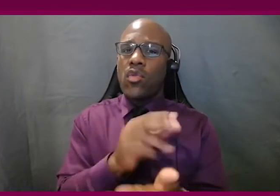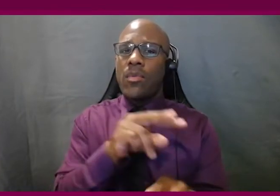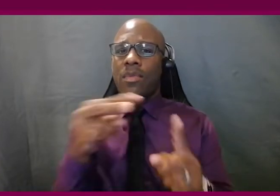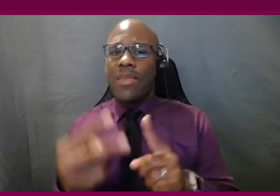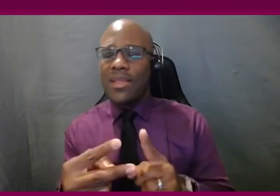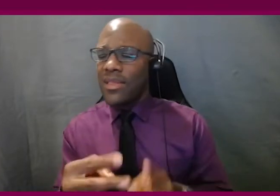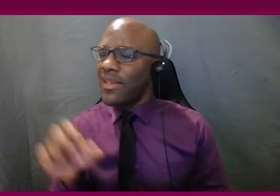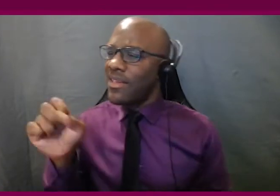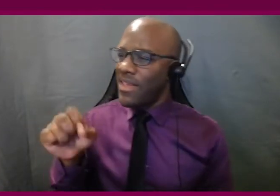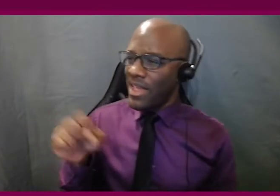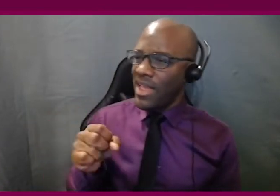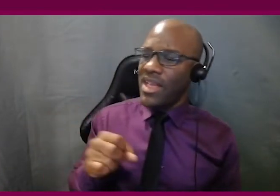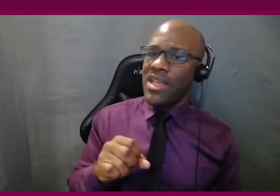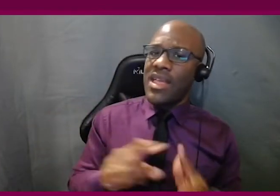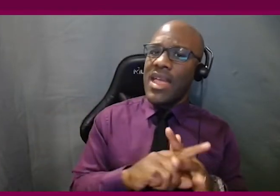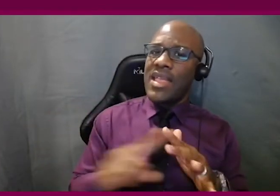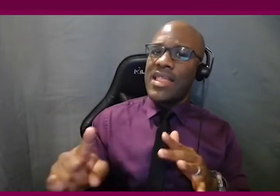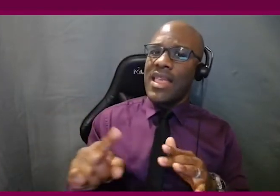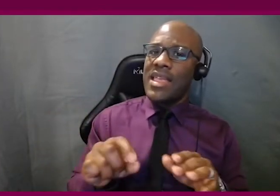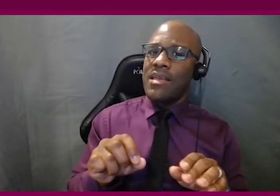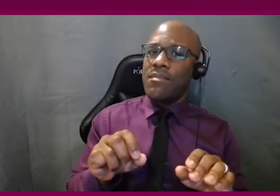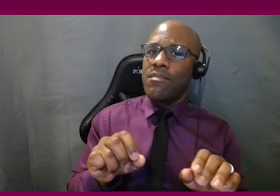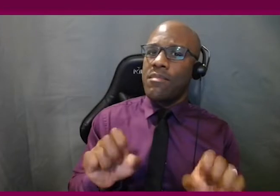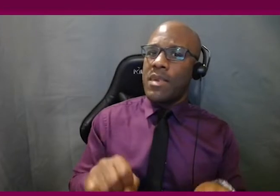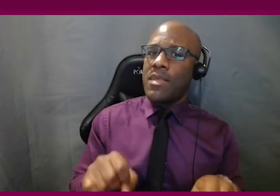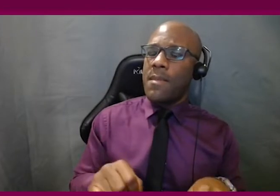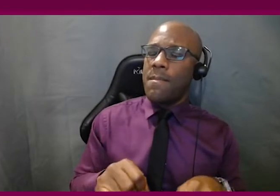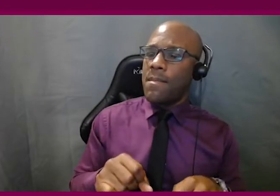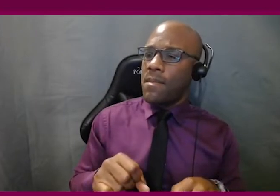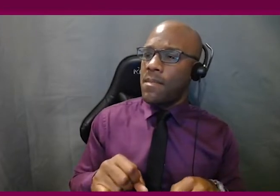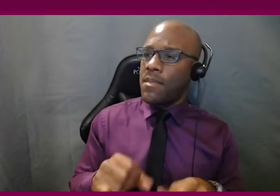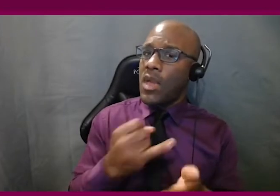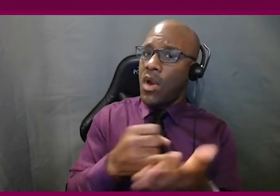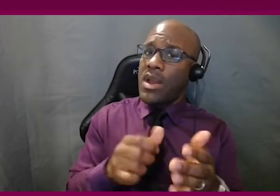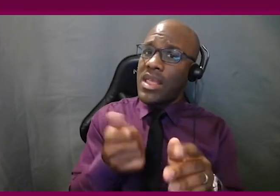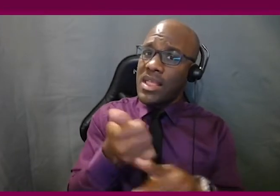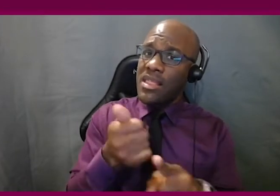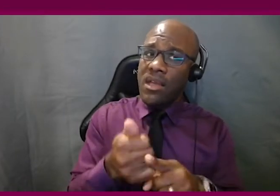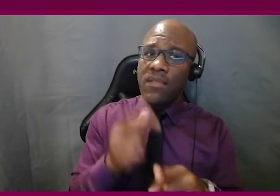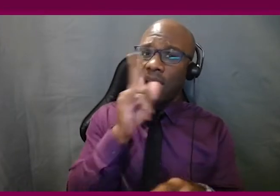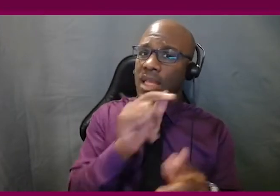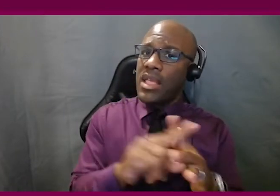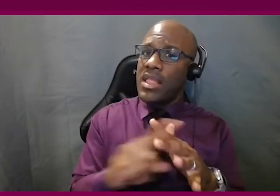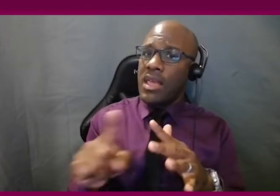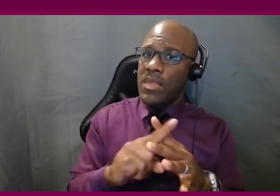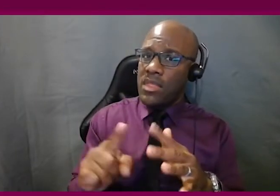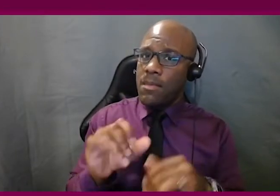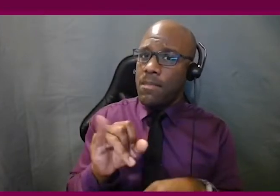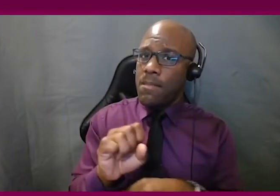of escapism, is such an important part of the disability communities lives because of all of the access barriers that exist.